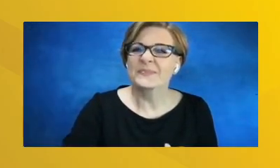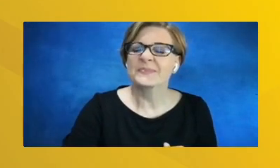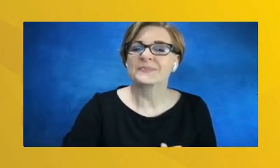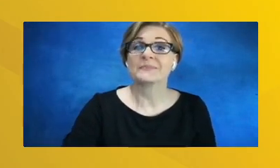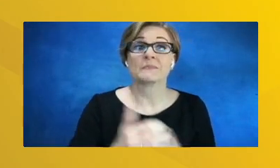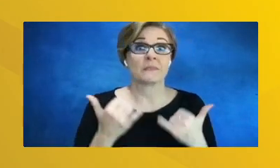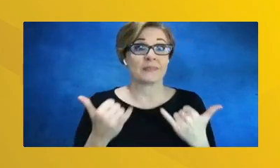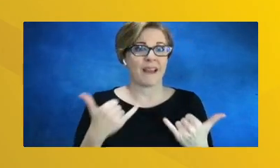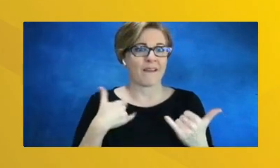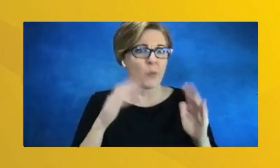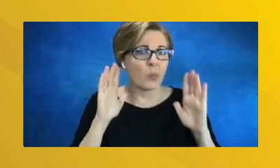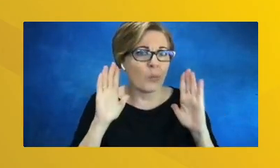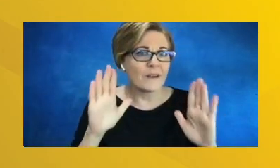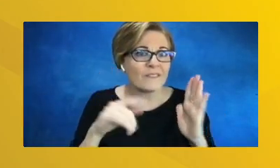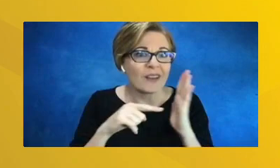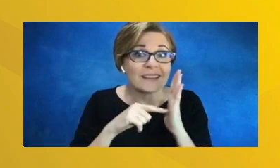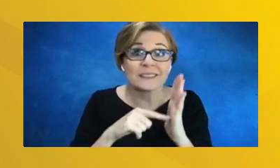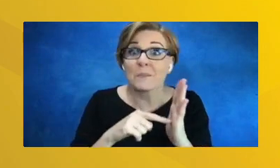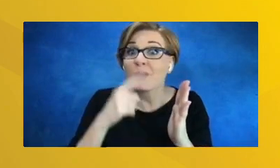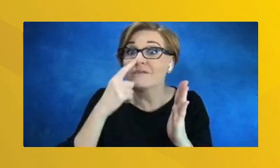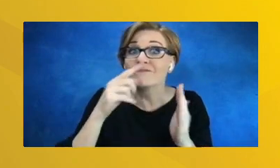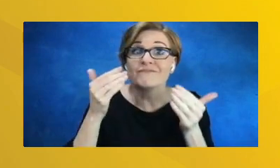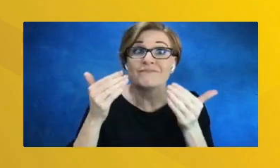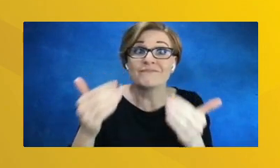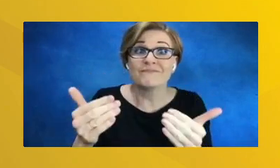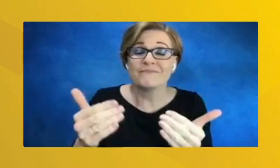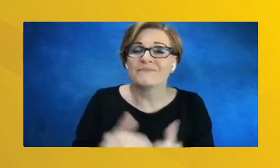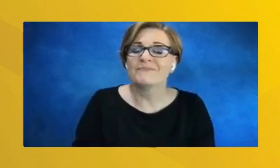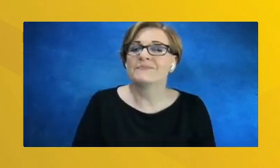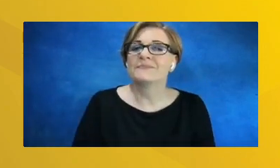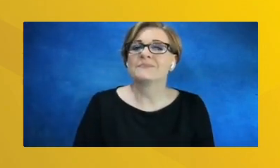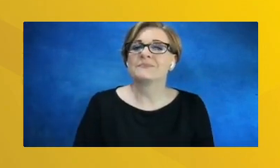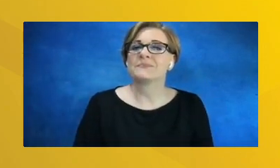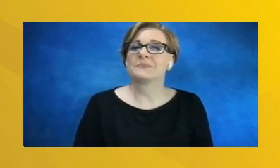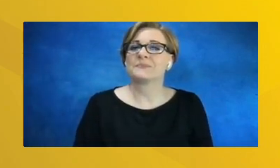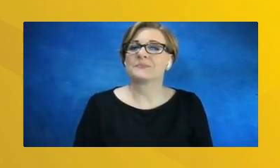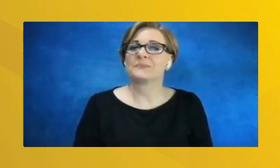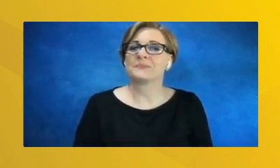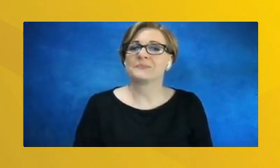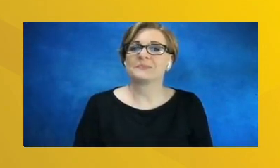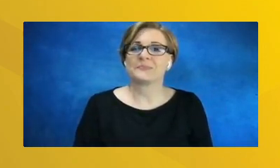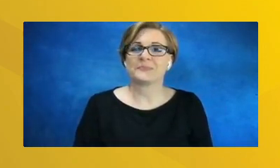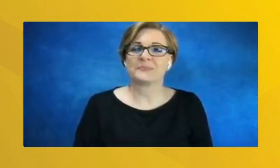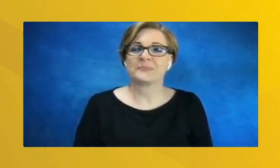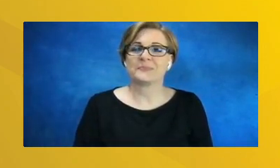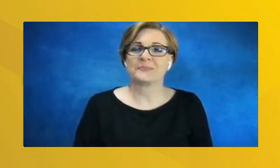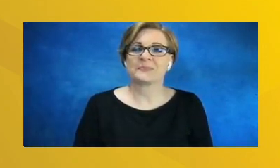(VIDEO PLAYS) ANN CASPARI: